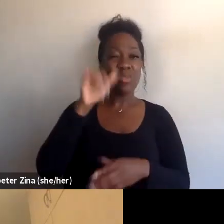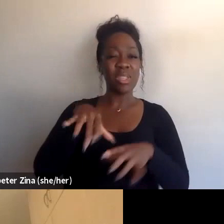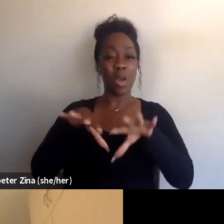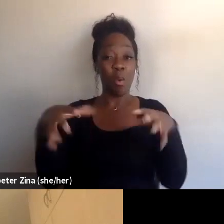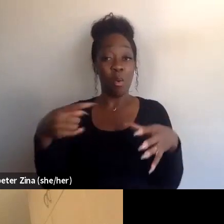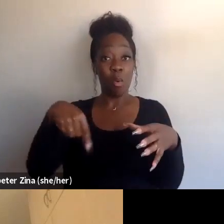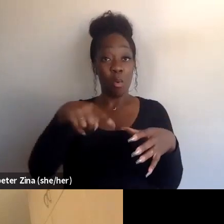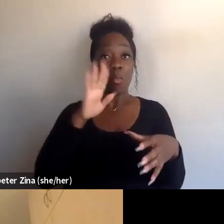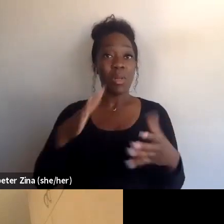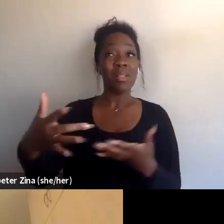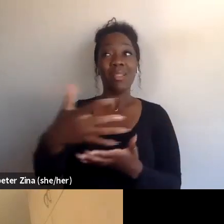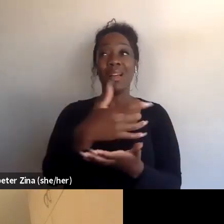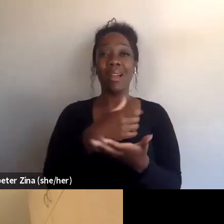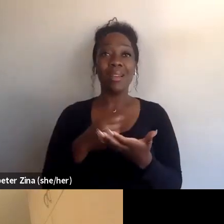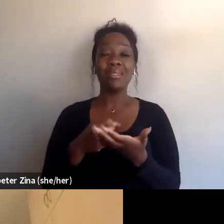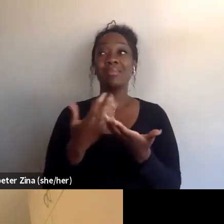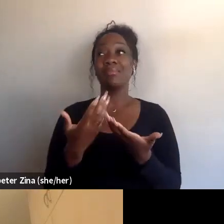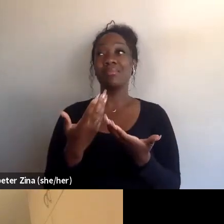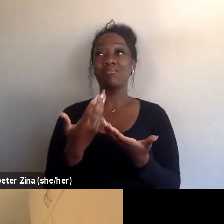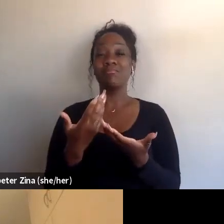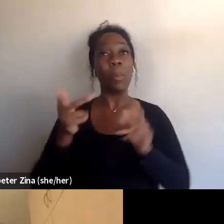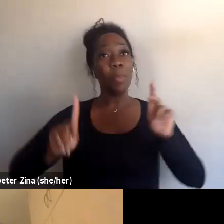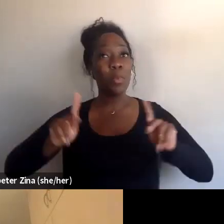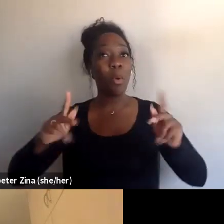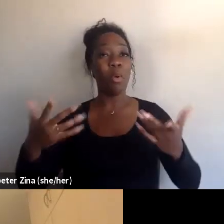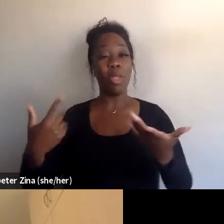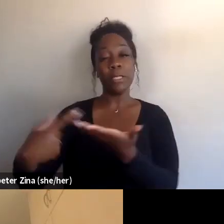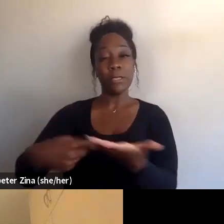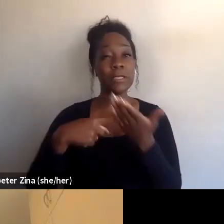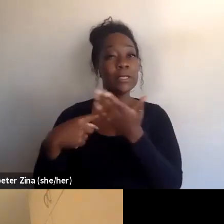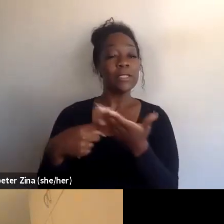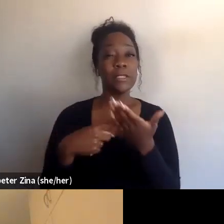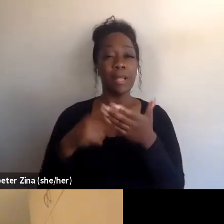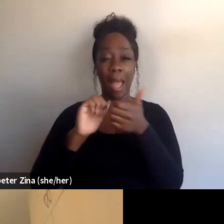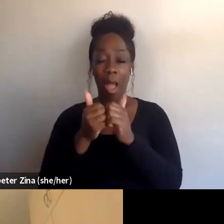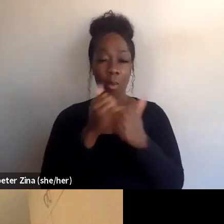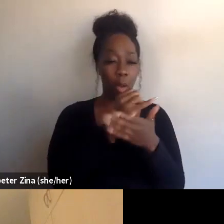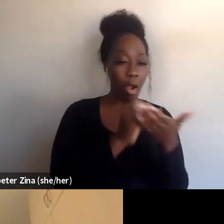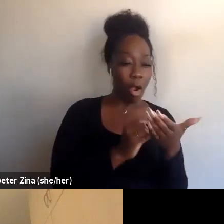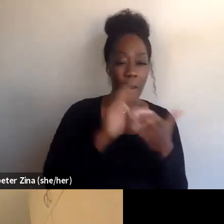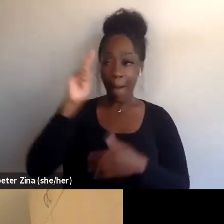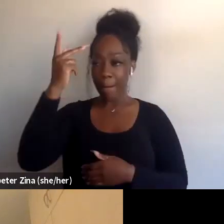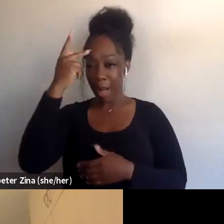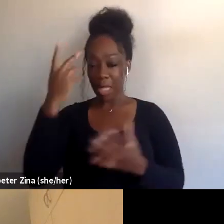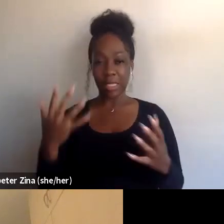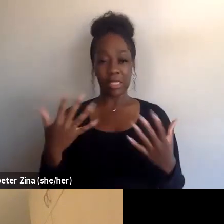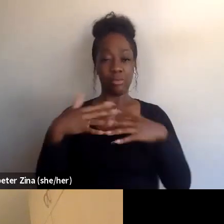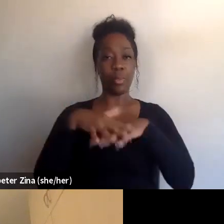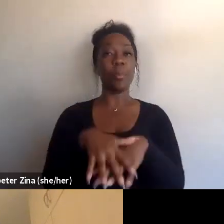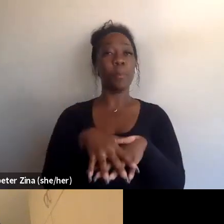to discuss art at the intersection of politics. So it was my privilege to meet Princess